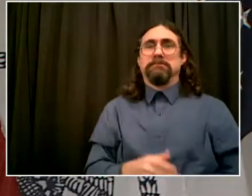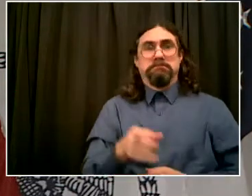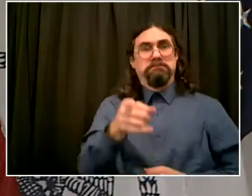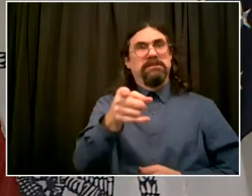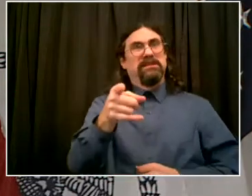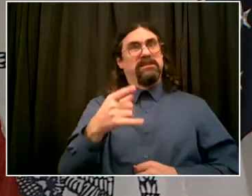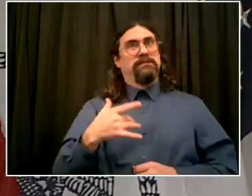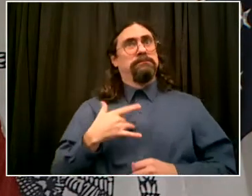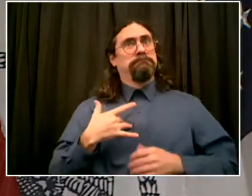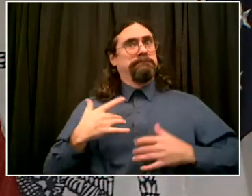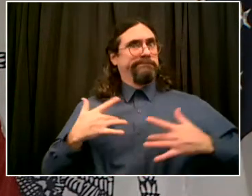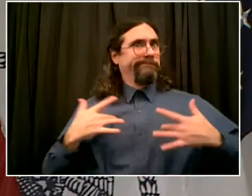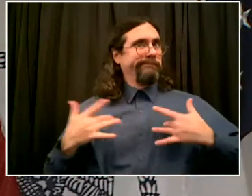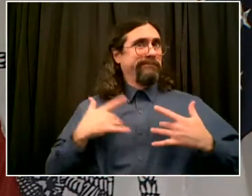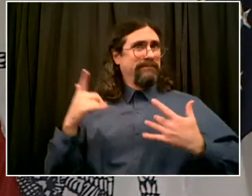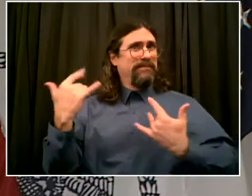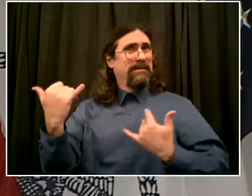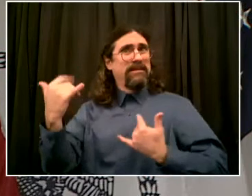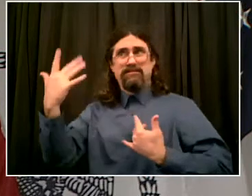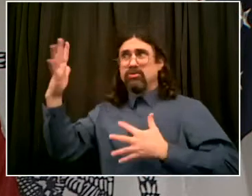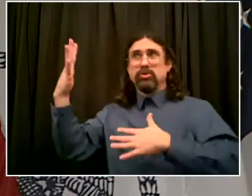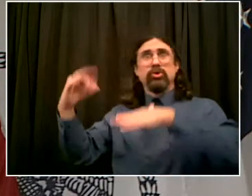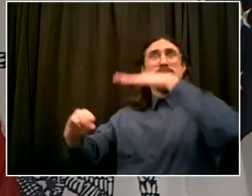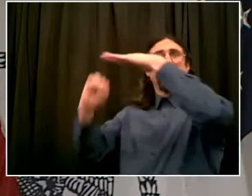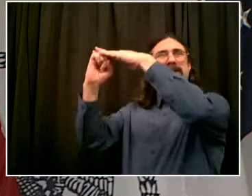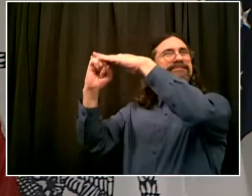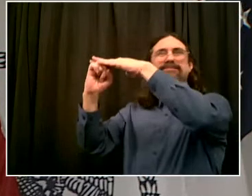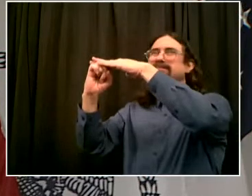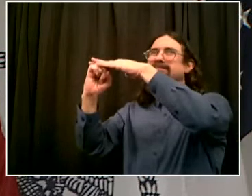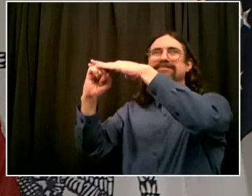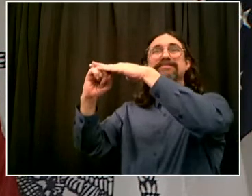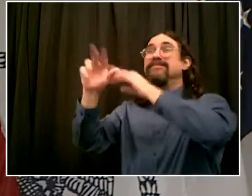STEADILY SINCE SCHOOLS REOPENED ON JANUARY 4. HOW CONCERNED ARE YOU THAT THESE NUMBERS